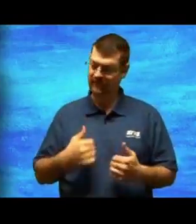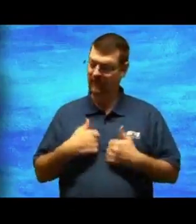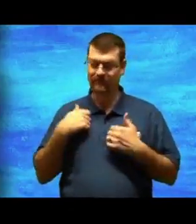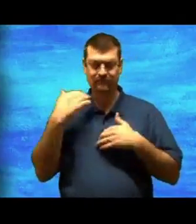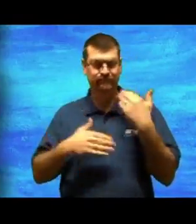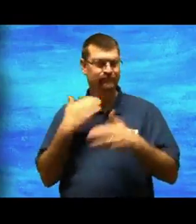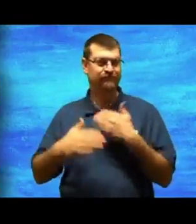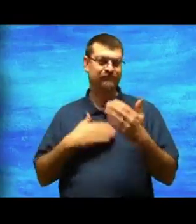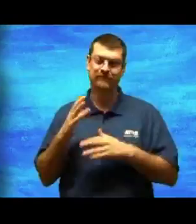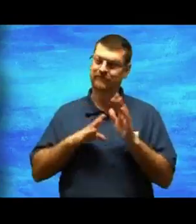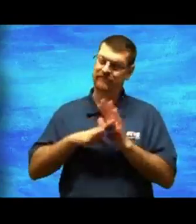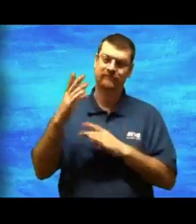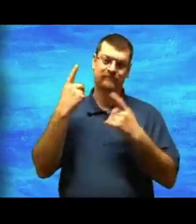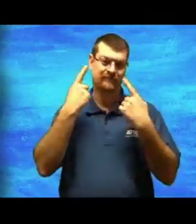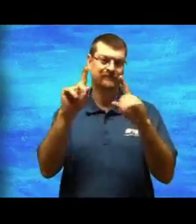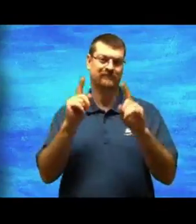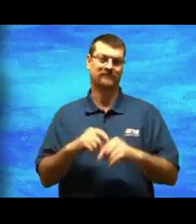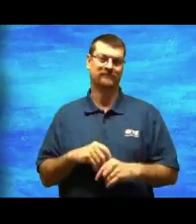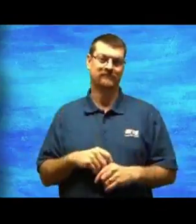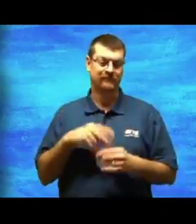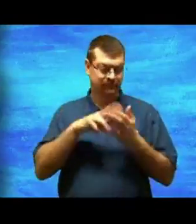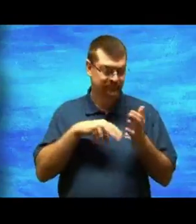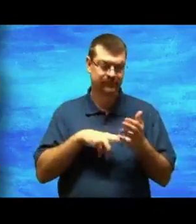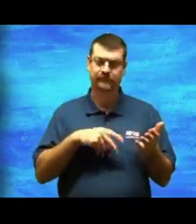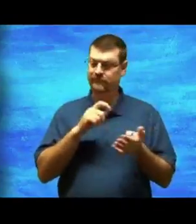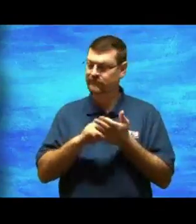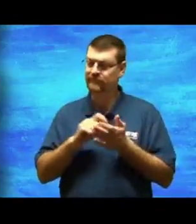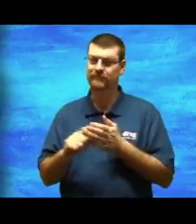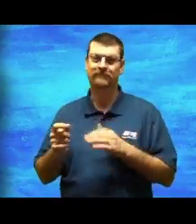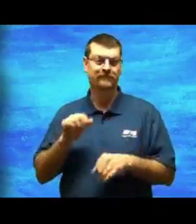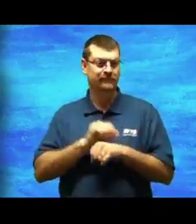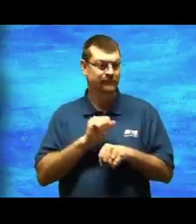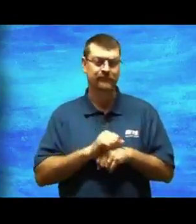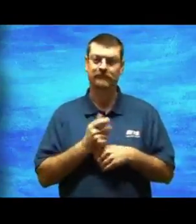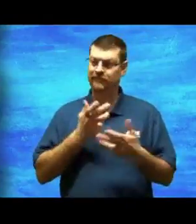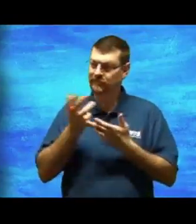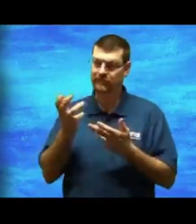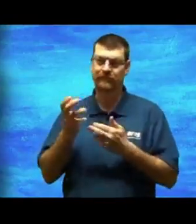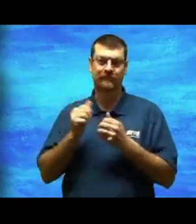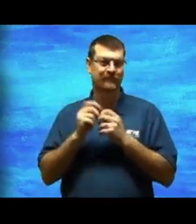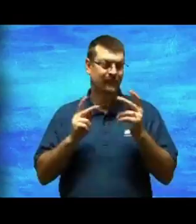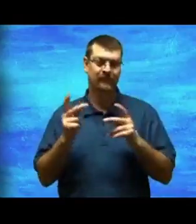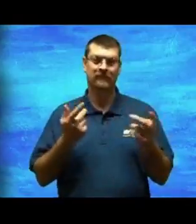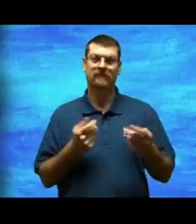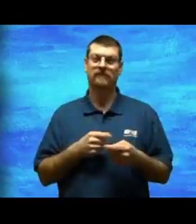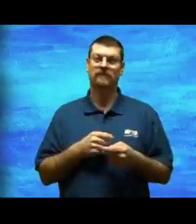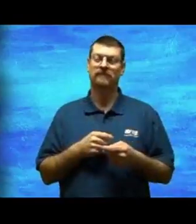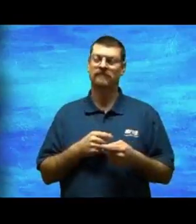ASL allowed me to thrive and develop. And succeed in my reading and writing.